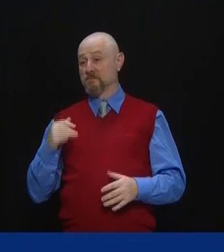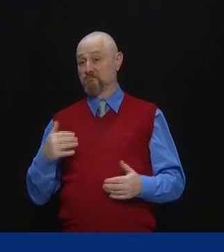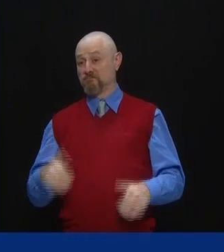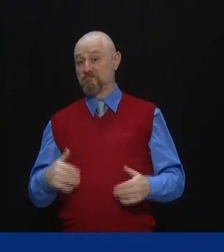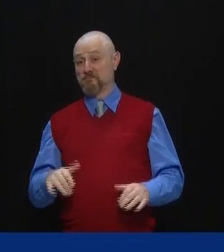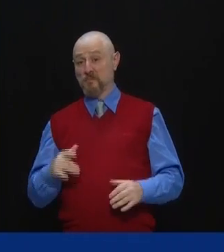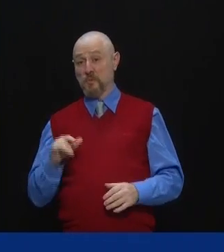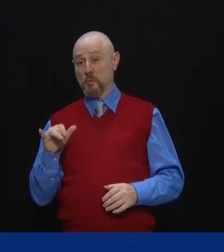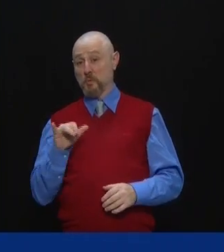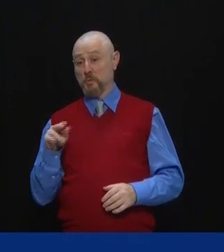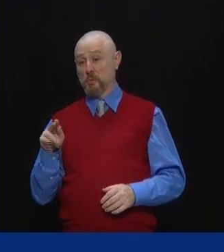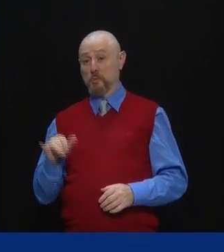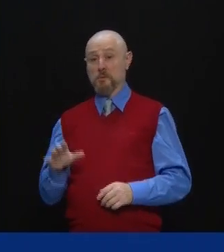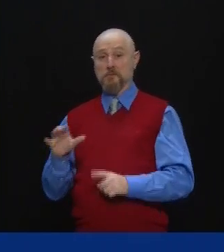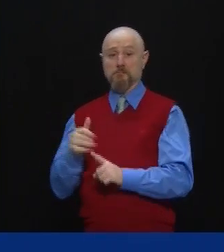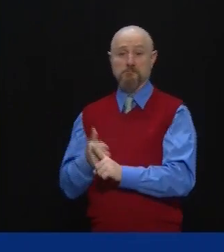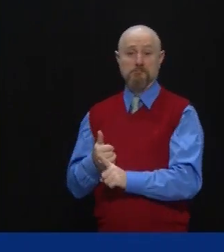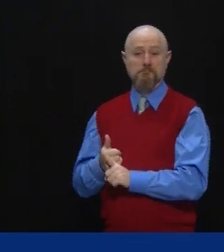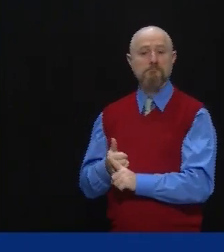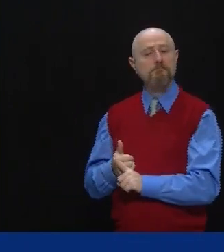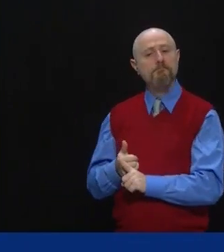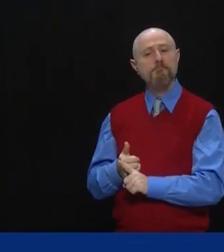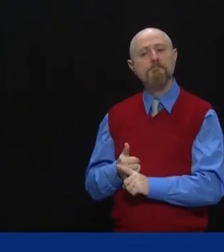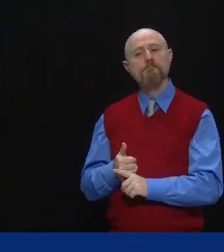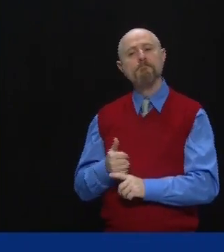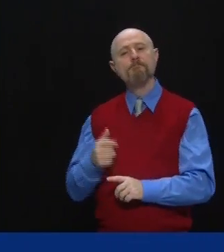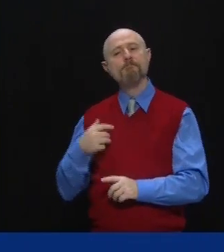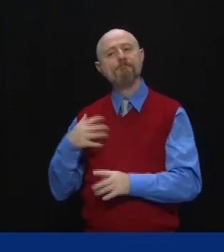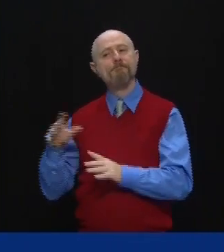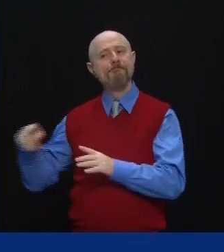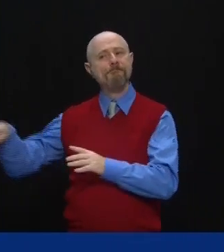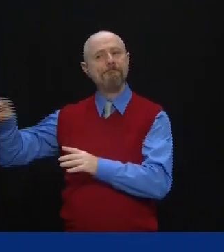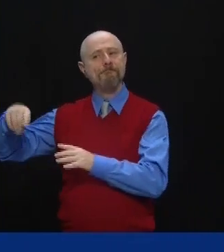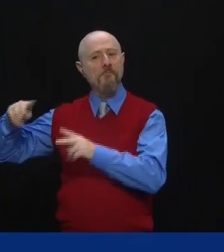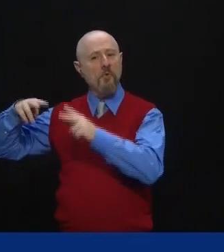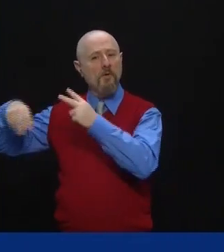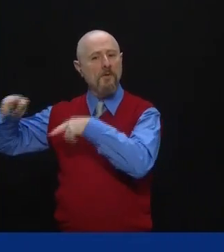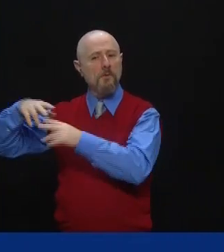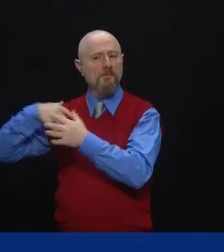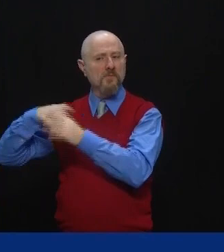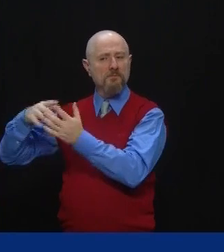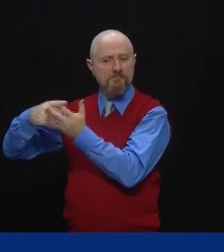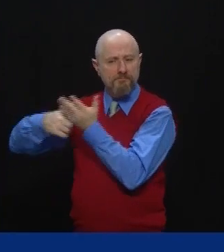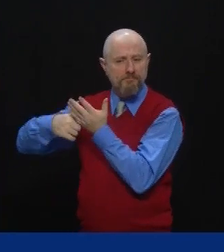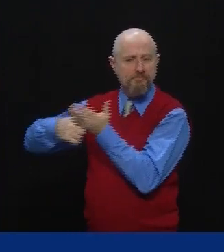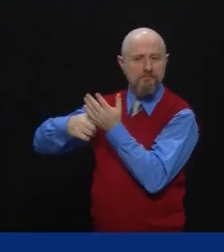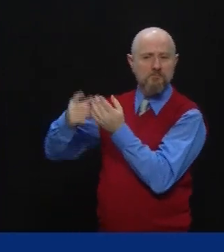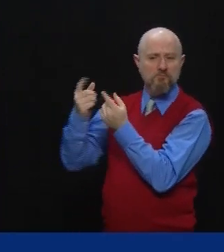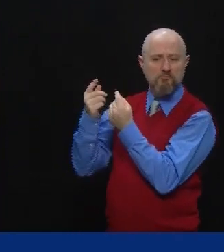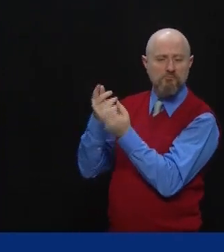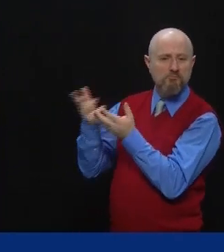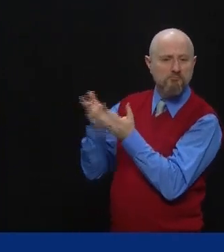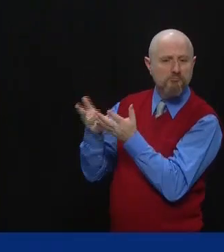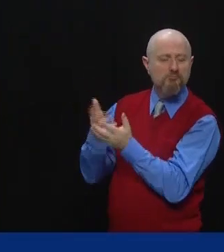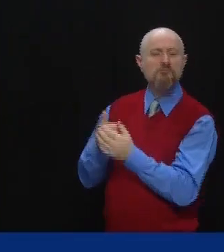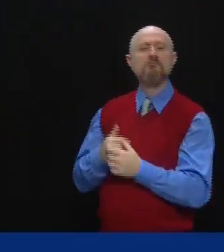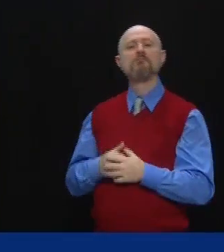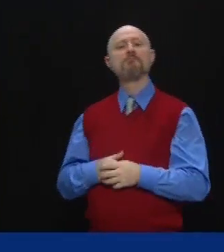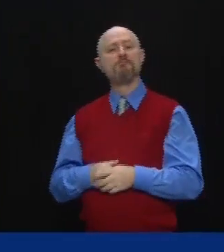TRANSMISSION, HIGH NEED, HIGH INFECTION IN PLACES LIKE NEW YORK, AND SO LOOKING AT THEIR POLICIES AND RESPONSE TO OUR CONVERSATION.